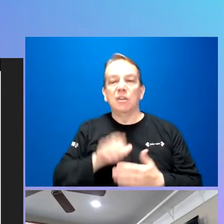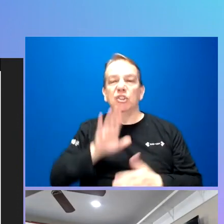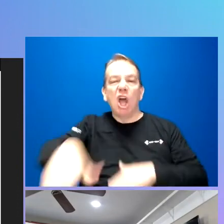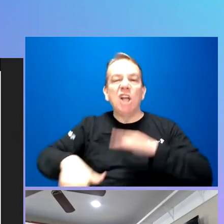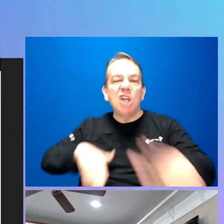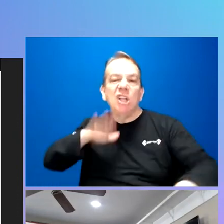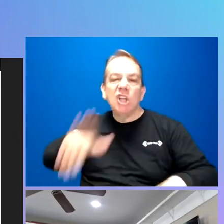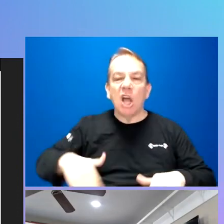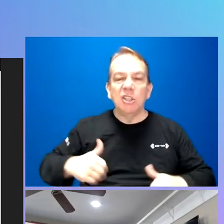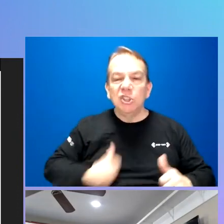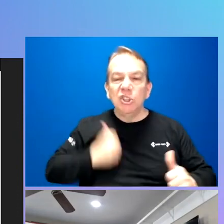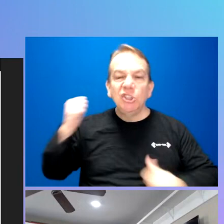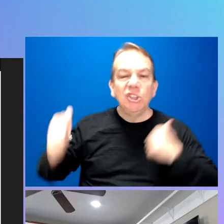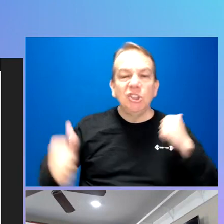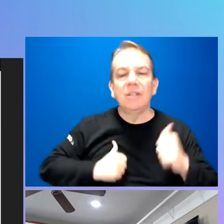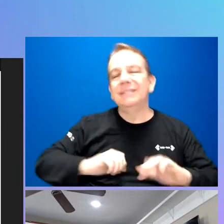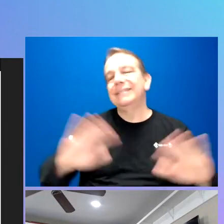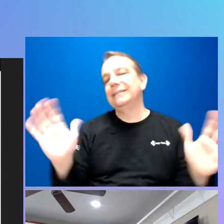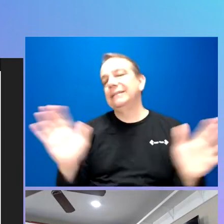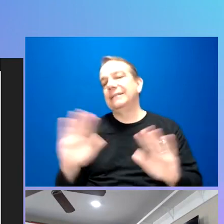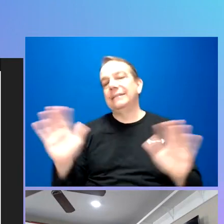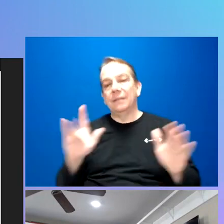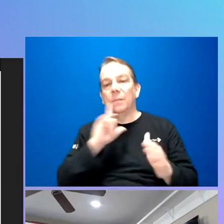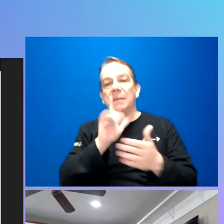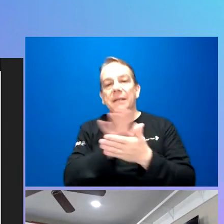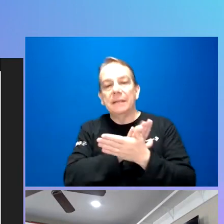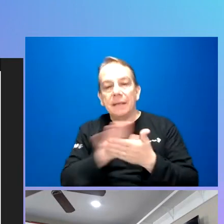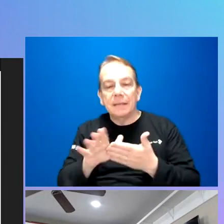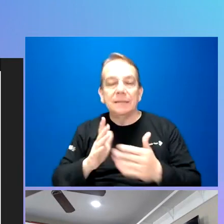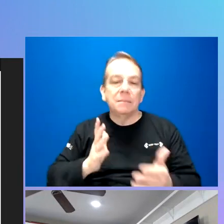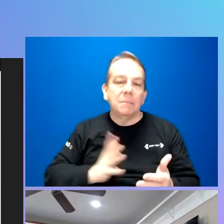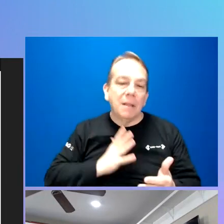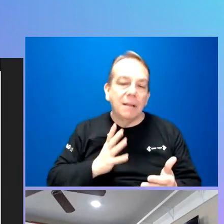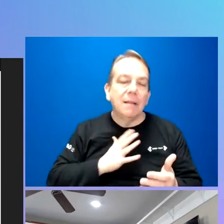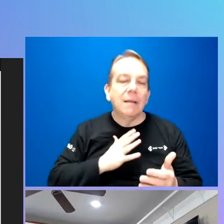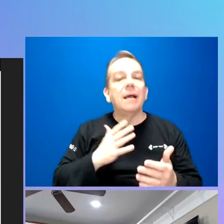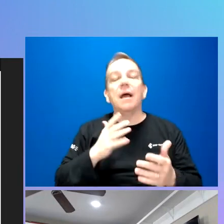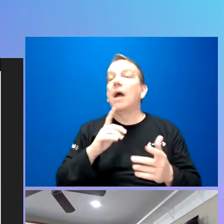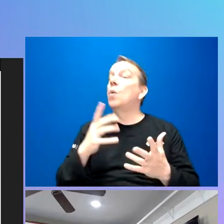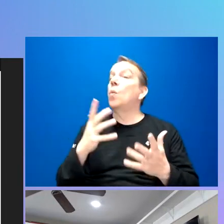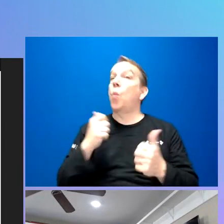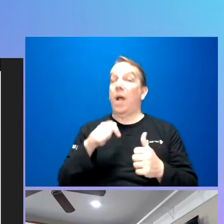to get that message as high as you can, and you need to be